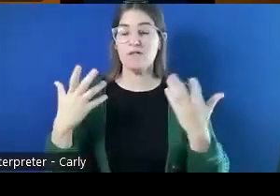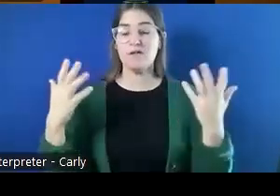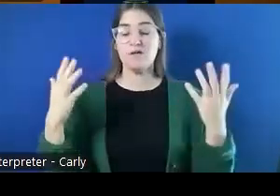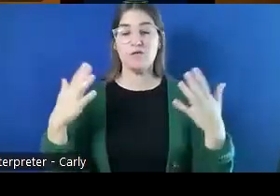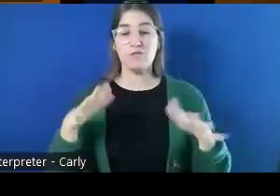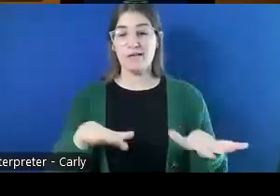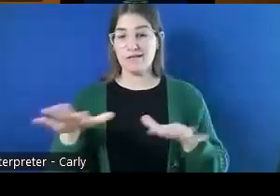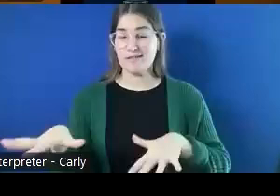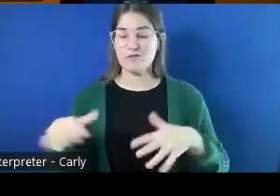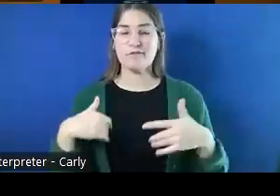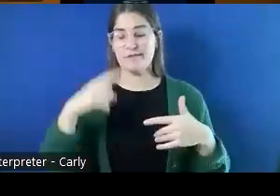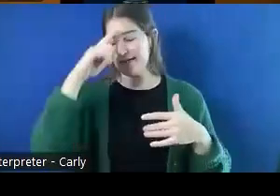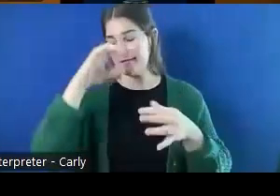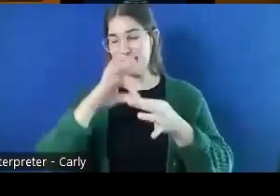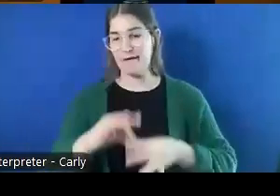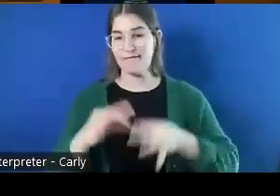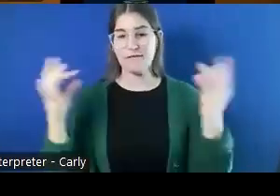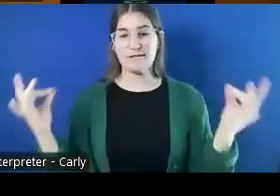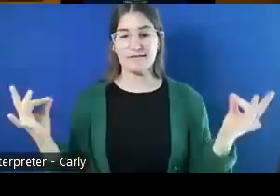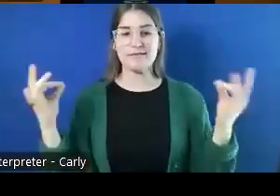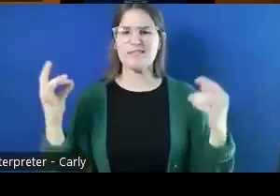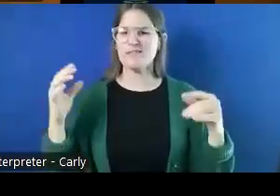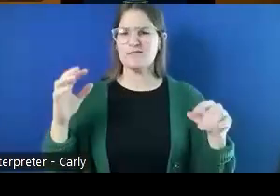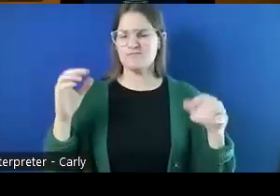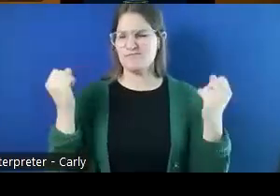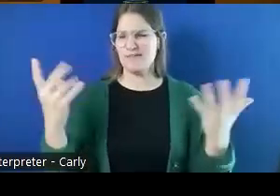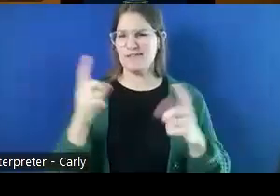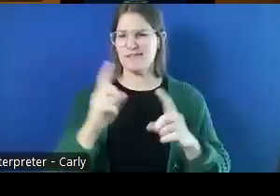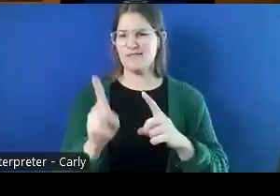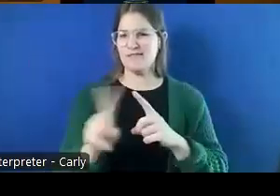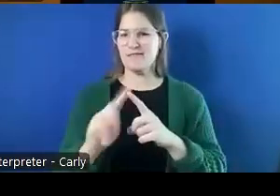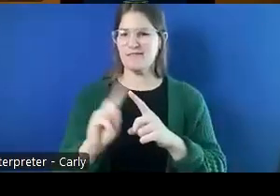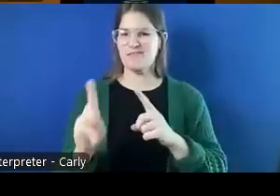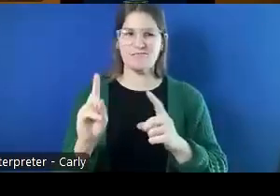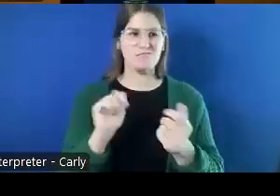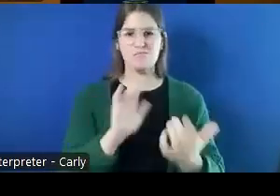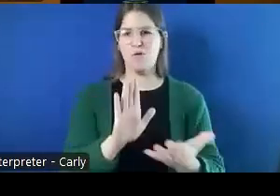therapies but again there's there's kind of many approaches at play and I think the next step which